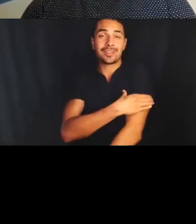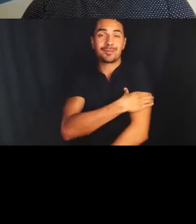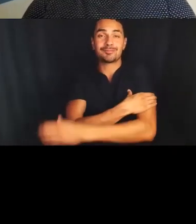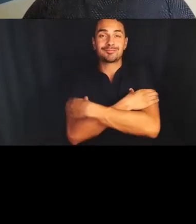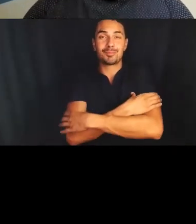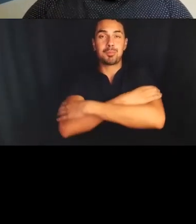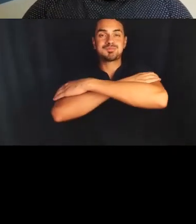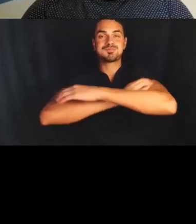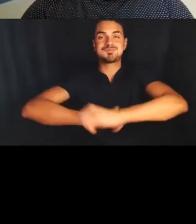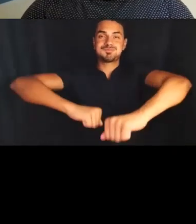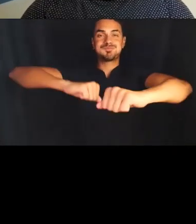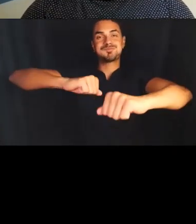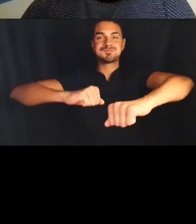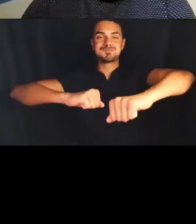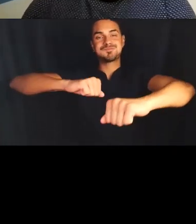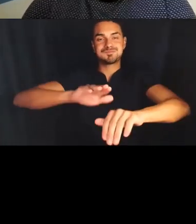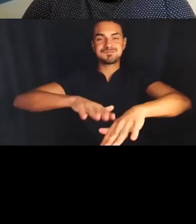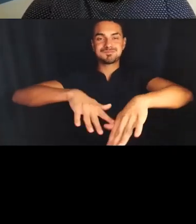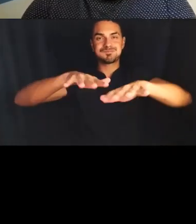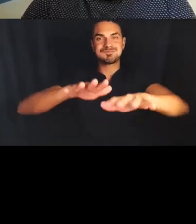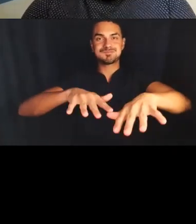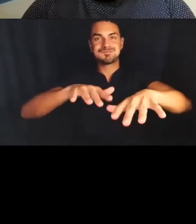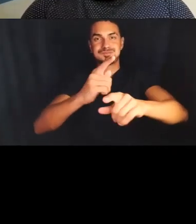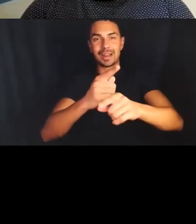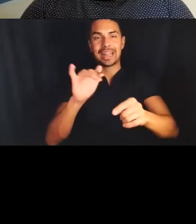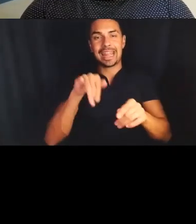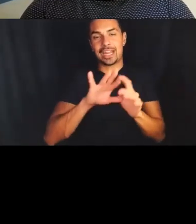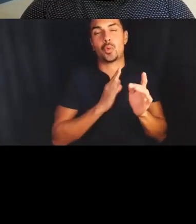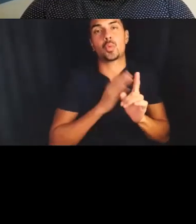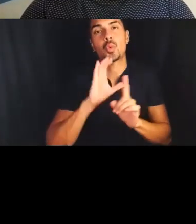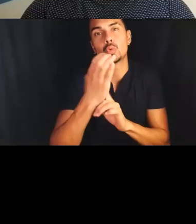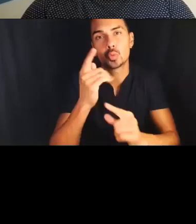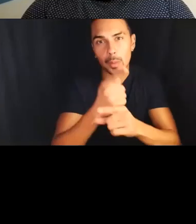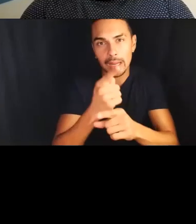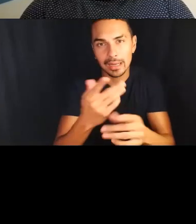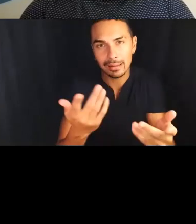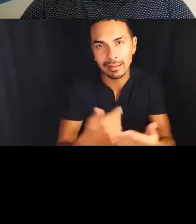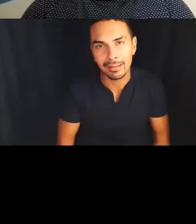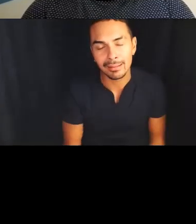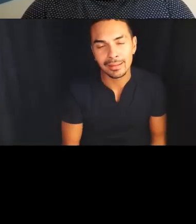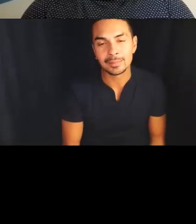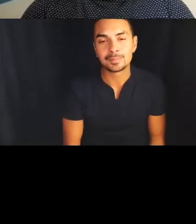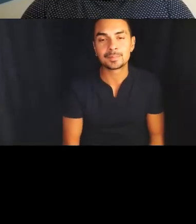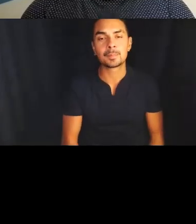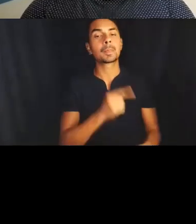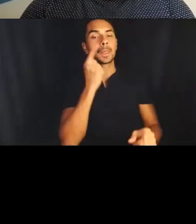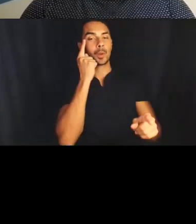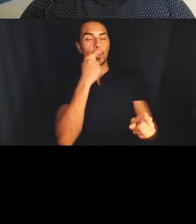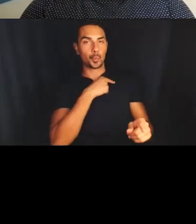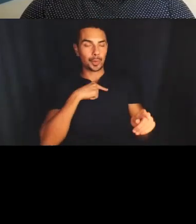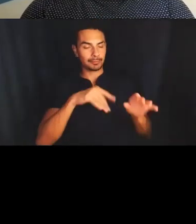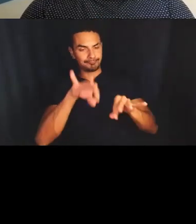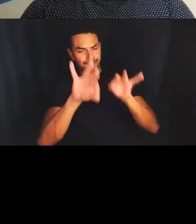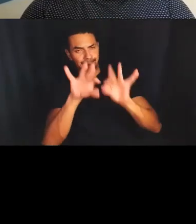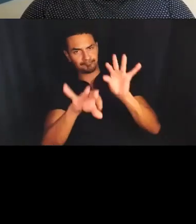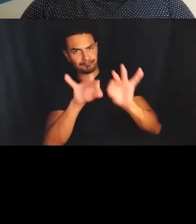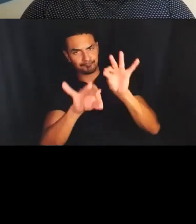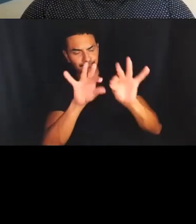And we wanted to start, you know, talking about the findings and the process and all of that with just really holding on